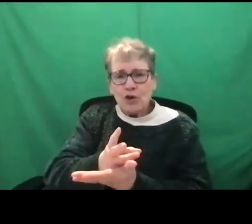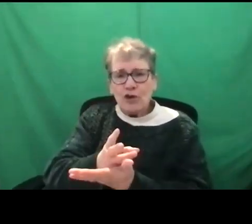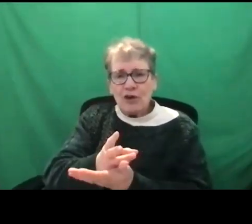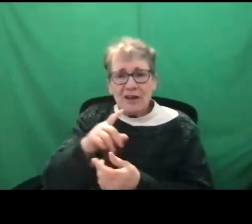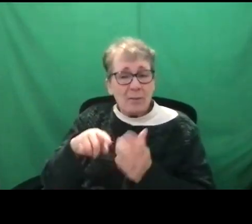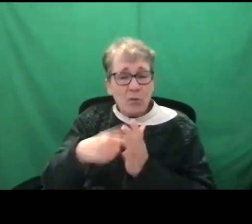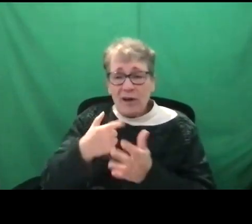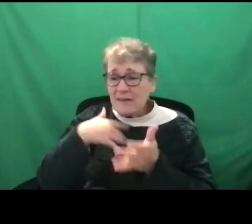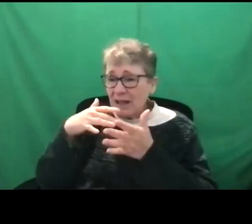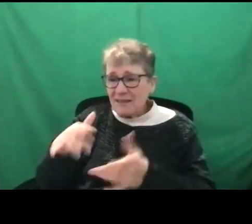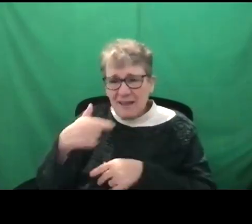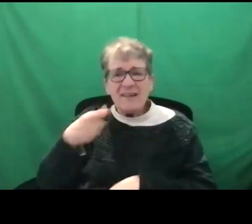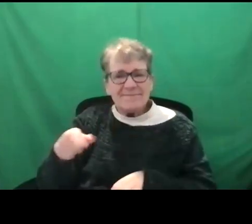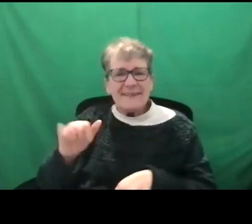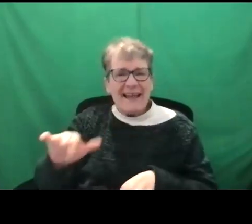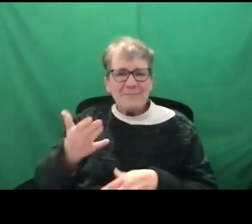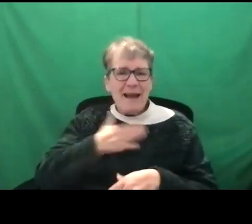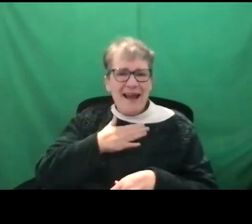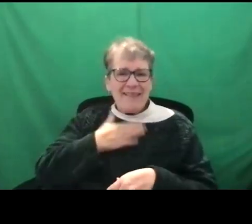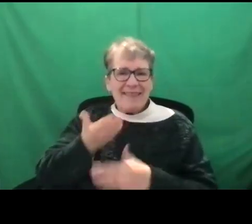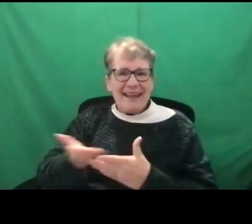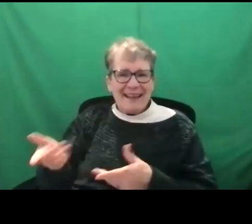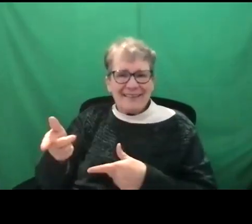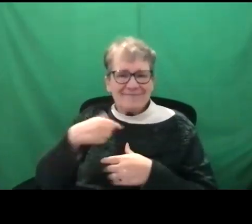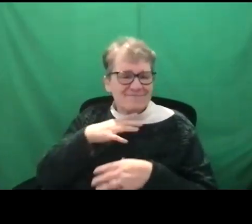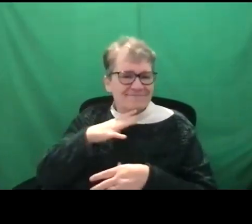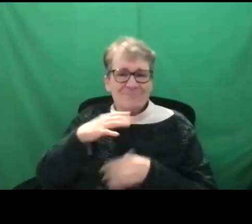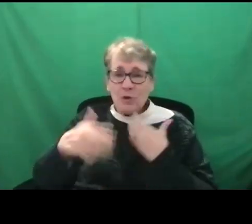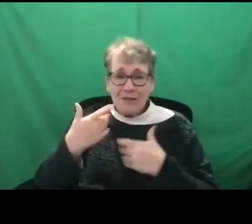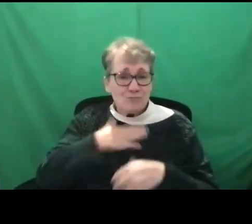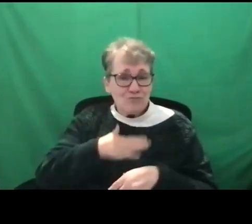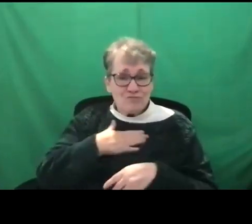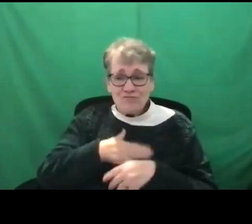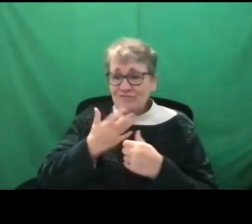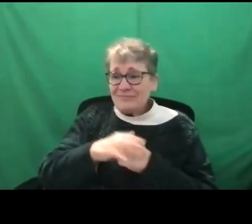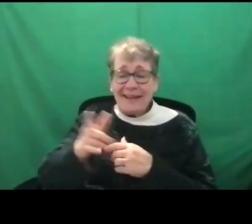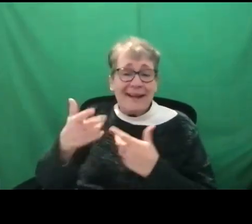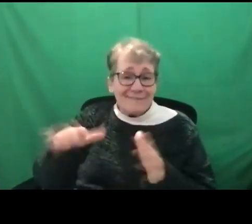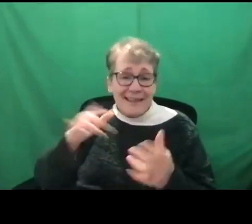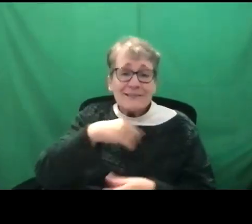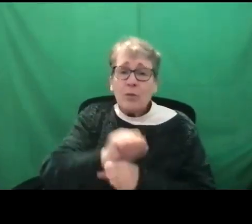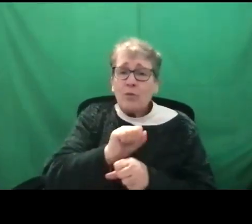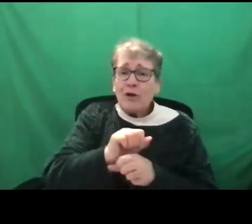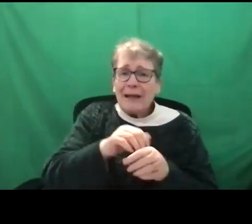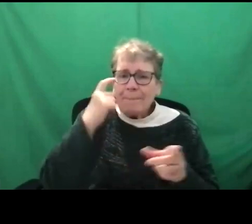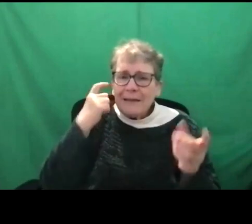get my bachelor's and master's degree in social work. And I, you know, realized through that process that was really my thing.